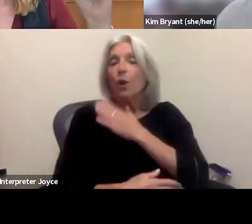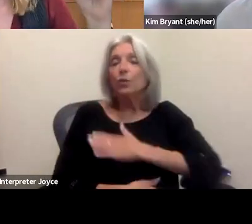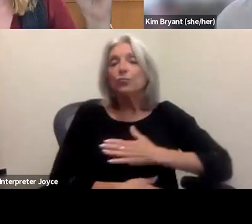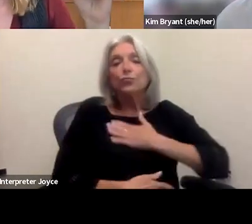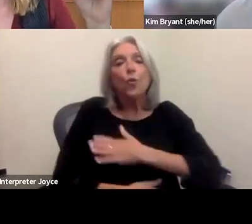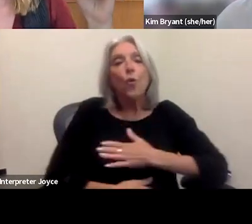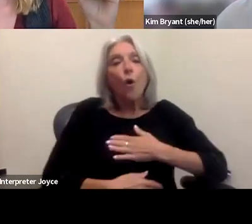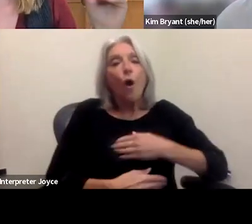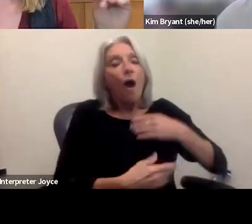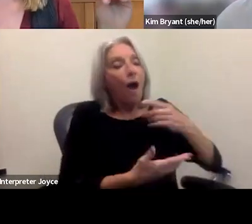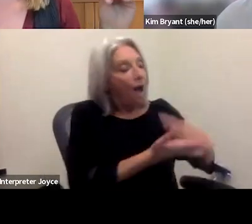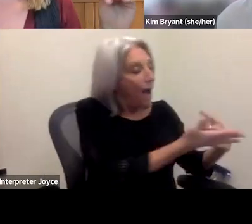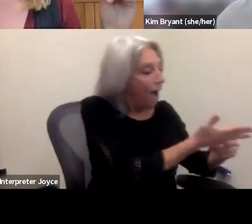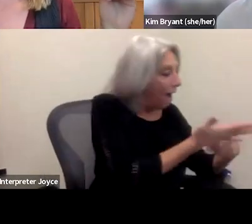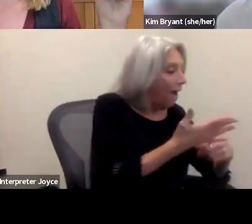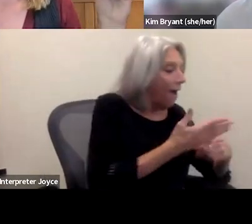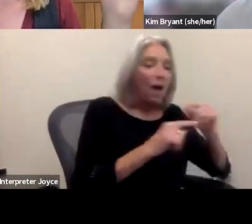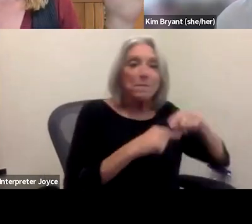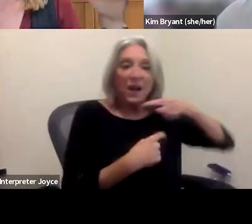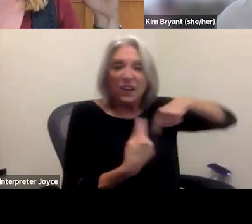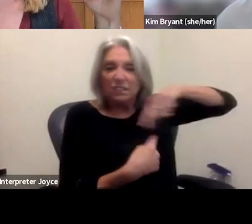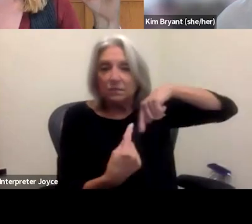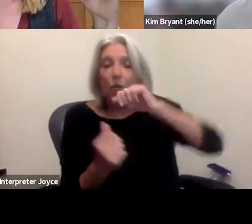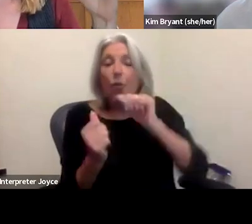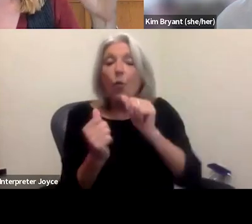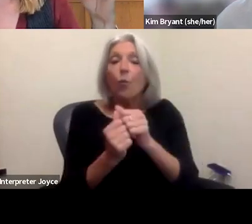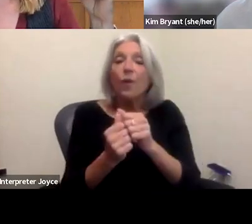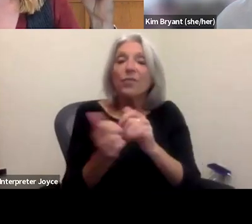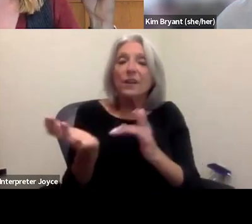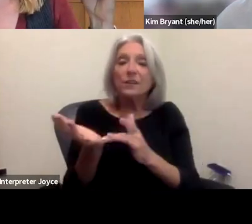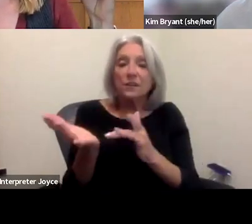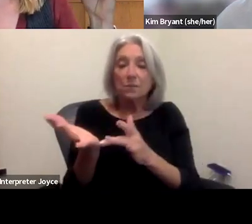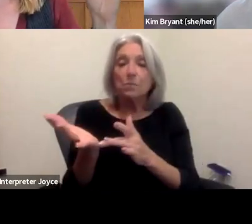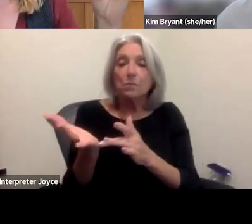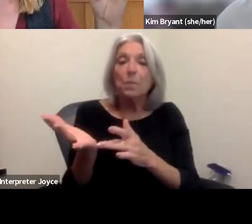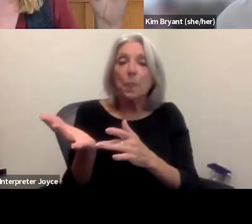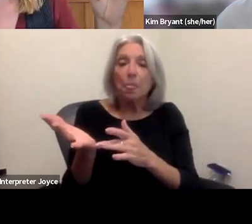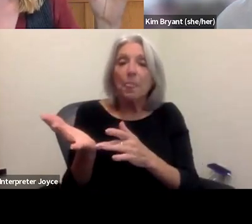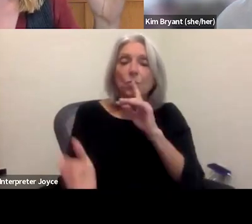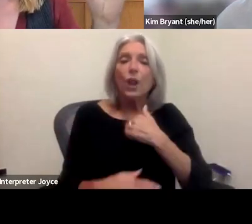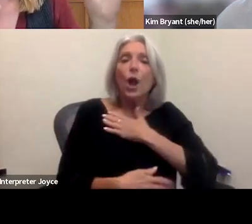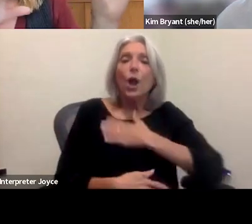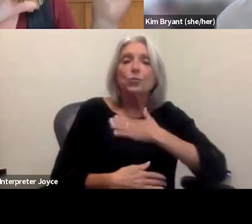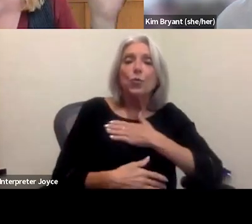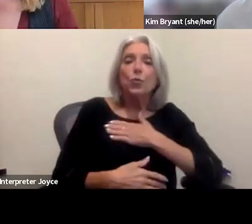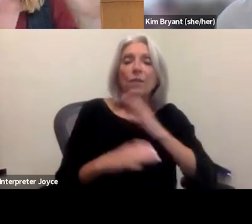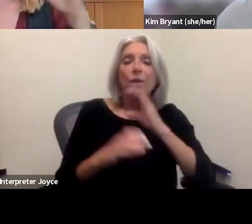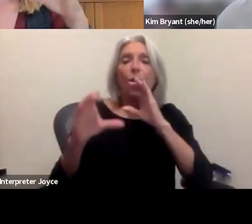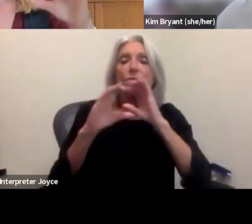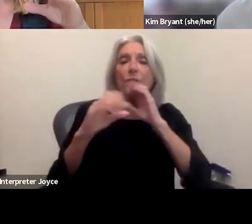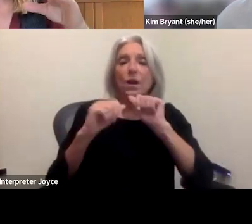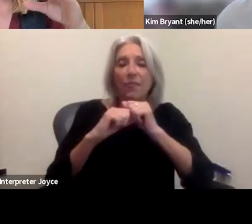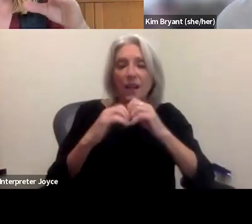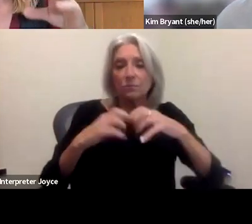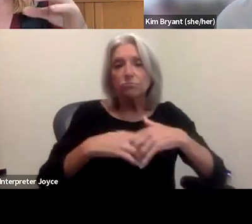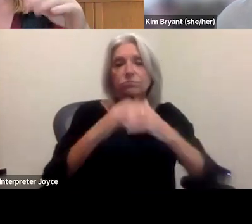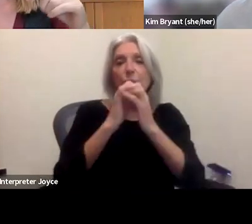about technology. So I enjoyed the conversations that are created between different multiple disabled people